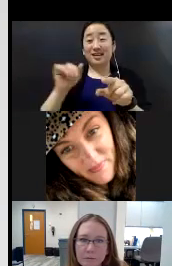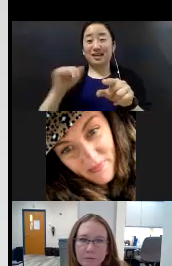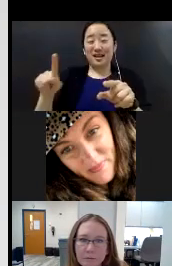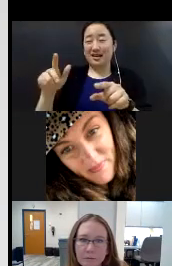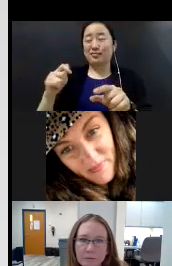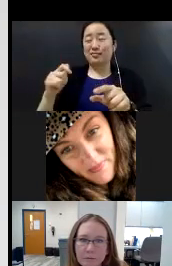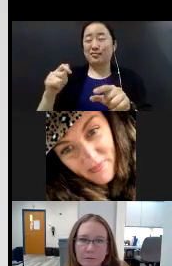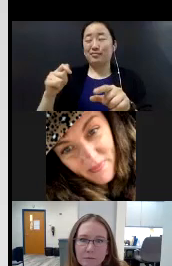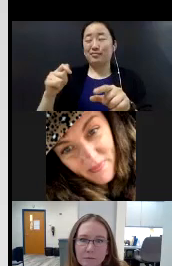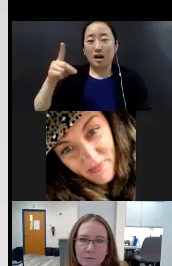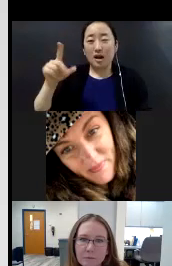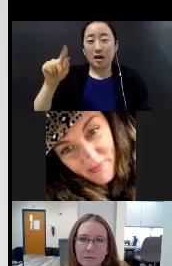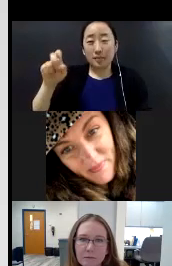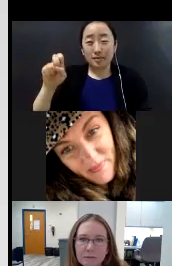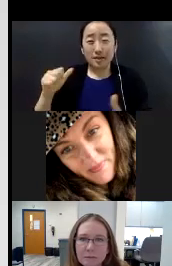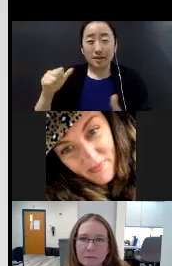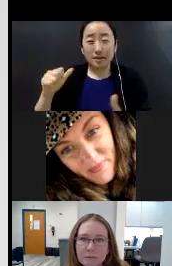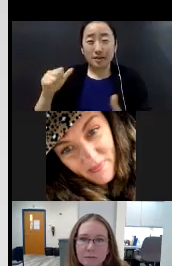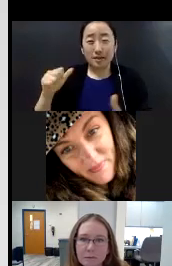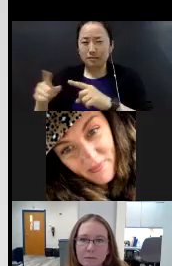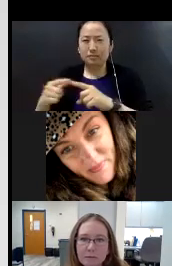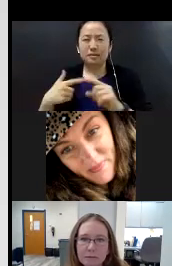LITTLE BIT MORE GLITCHES AS FAR AS THINGS COME OUT,